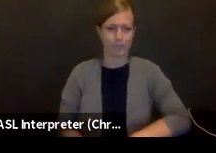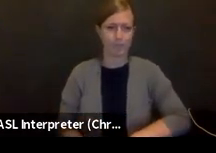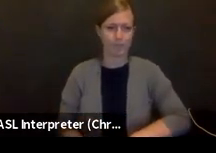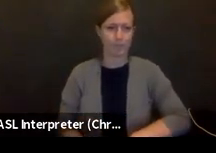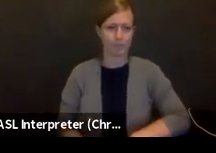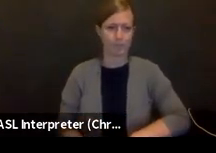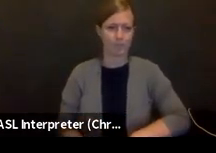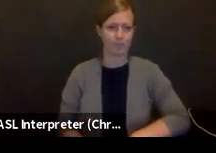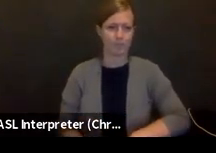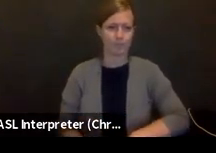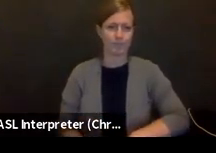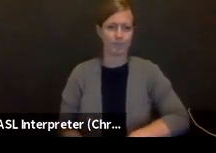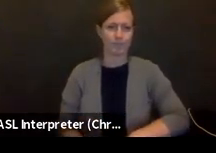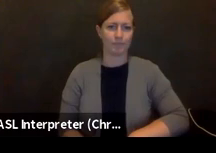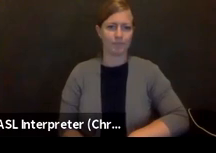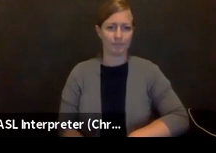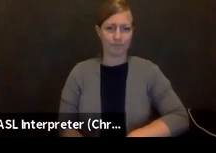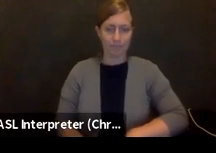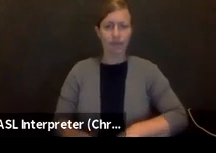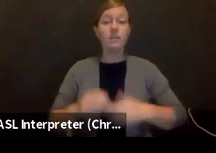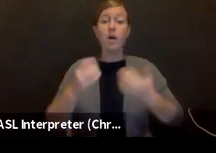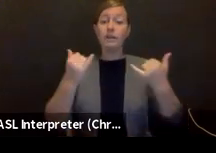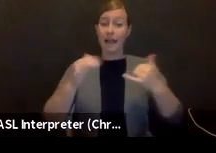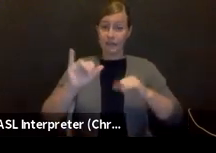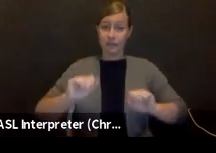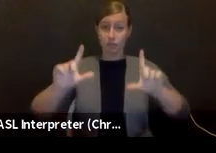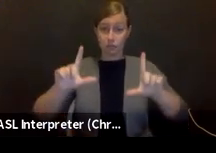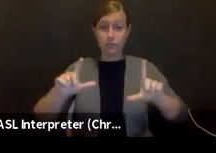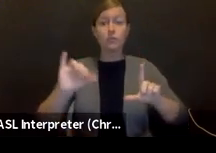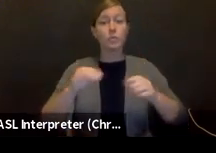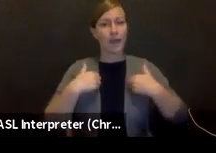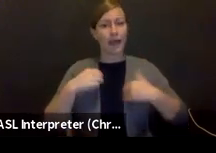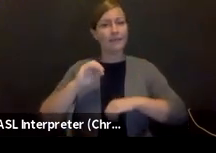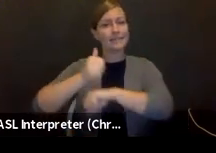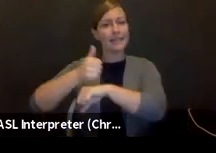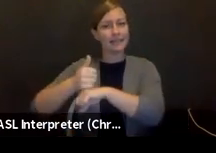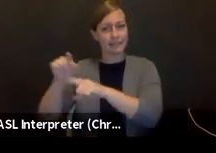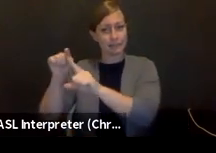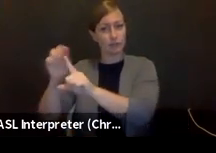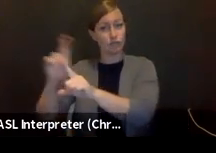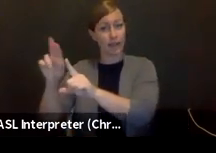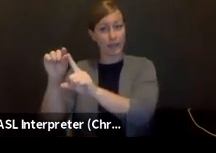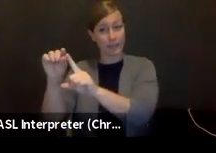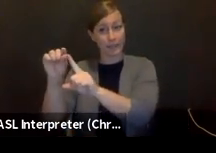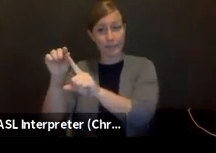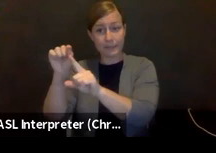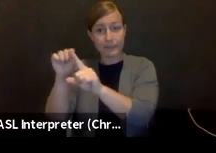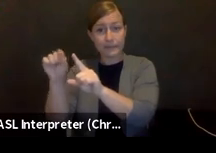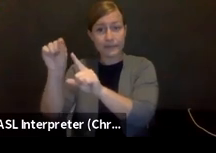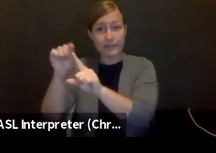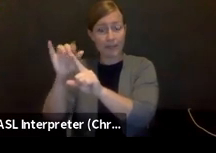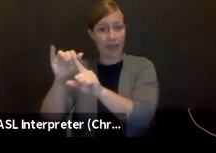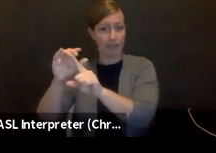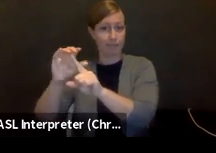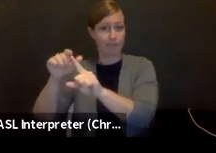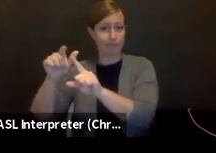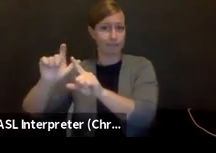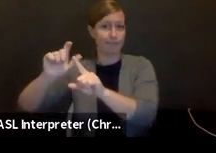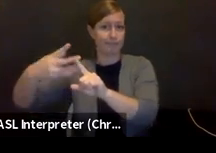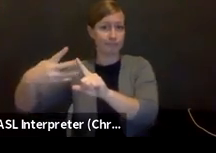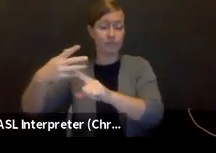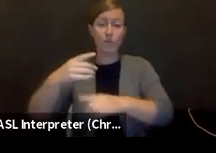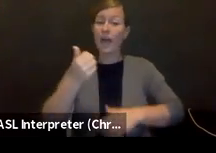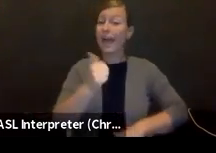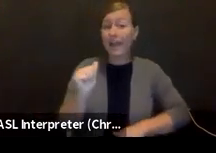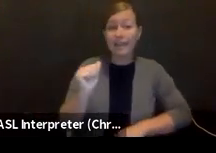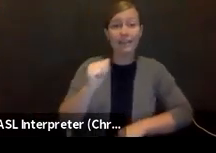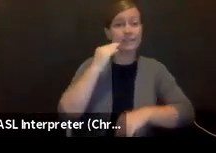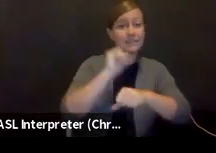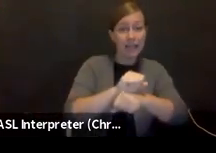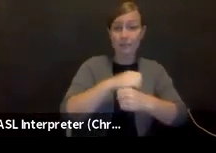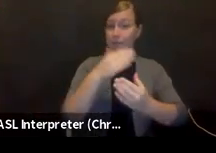ESD 189 - Amy Colburn: Okay. So since we're on this screen. There's also the settings wheel on the right, so any assignment, any folder, anything that you've added as content in your class.